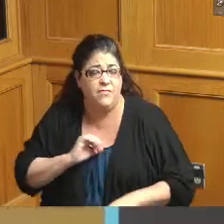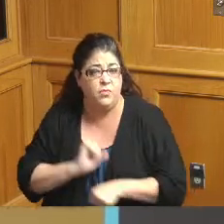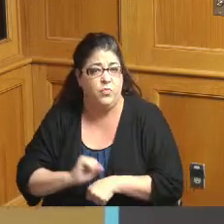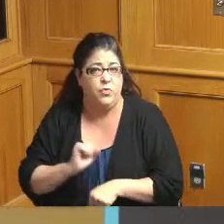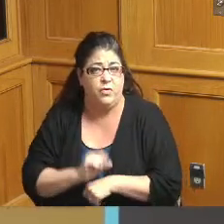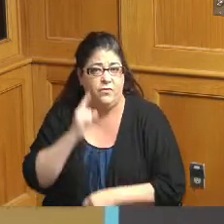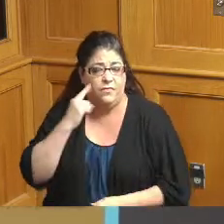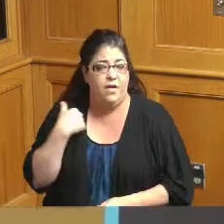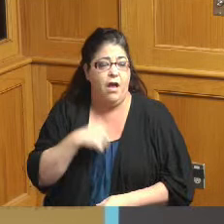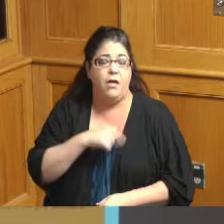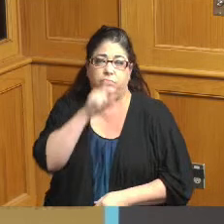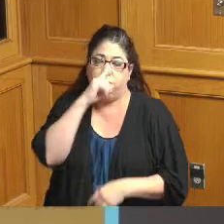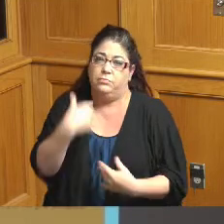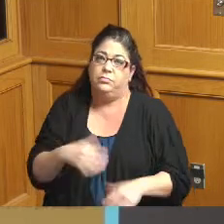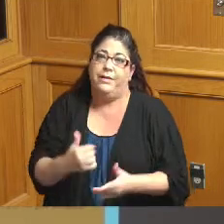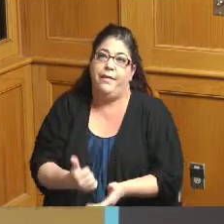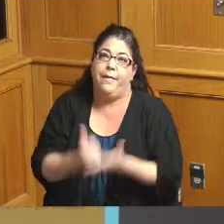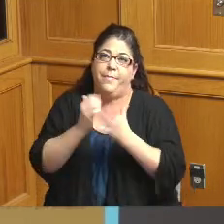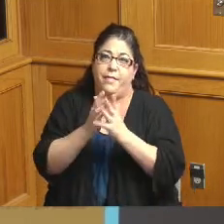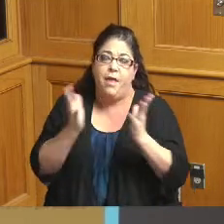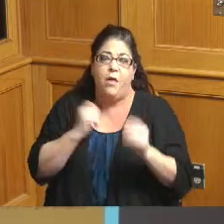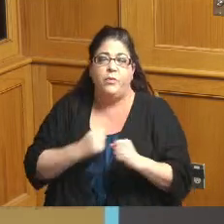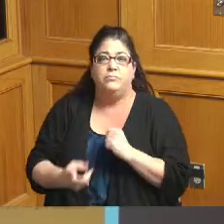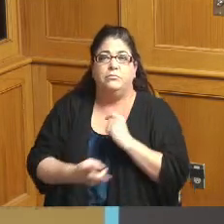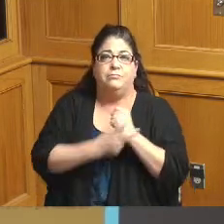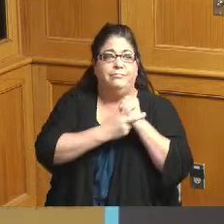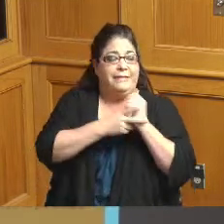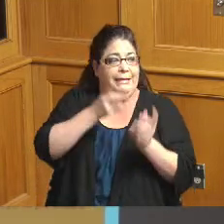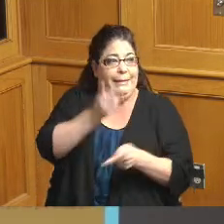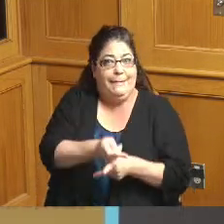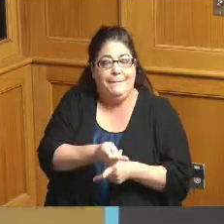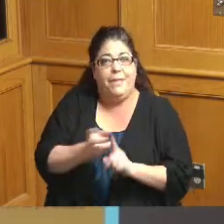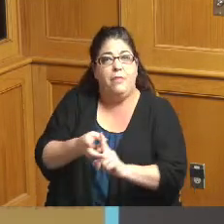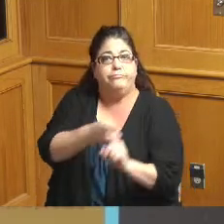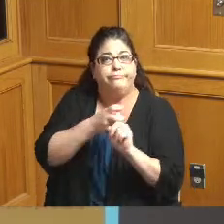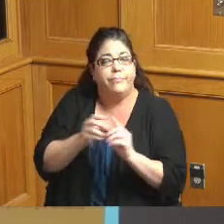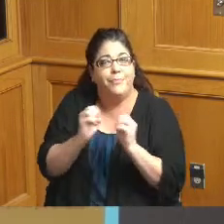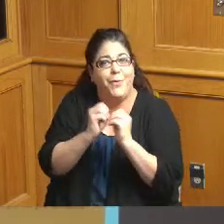difference both with retention and recruitment with one little area and I'll talk about that area